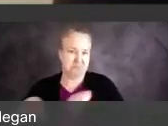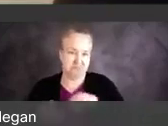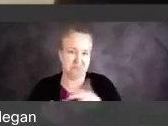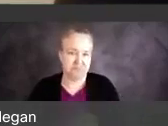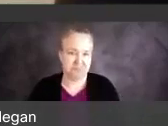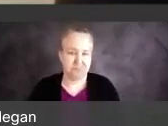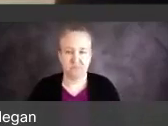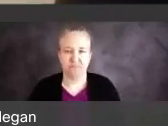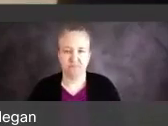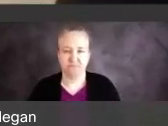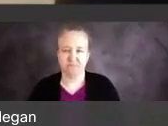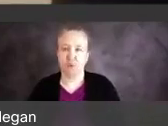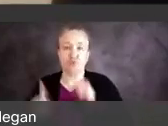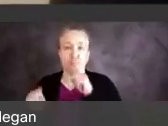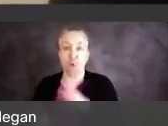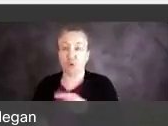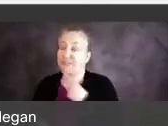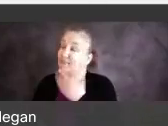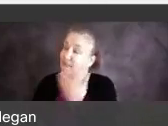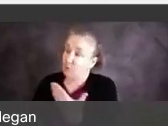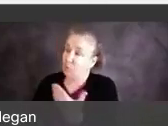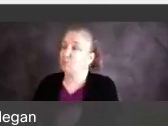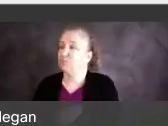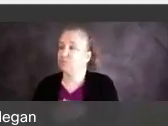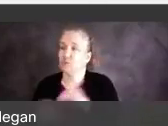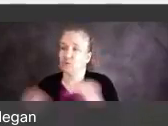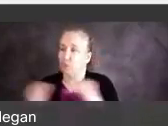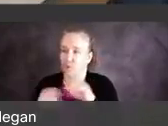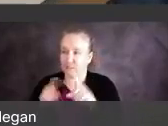[Reporter] Thanks very much, no further questions for me. [Commissioner Arkoosh] Thank you.